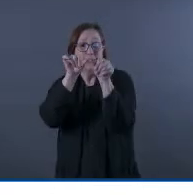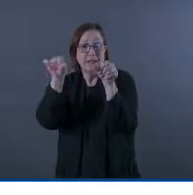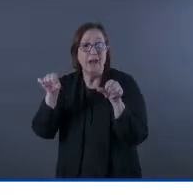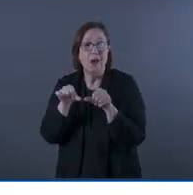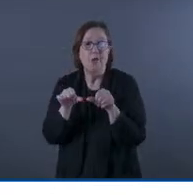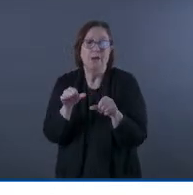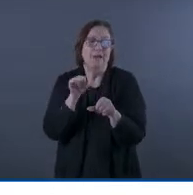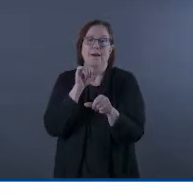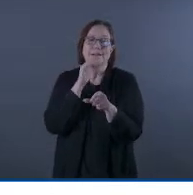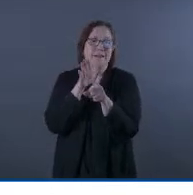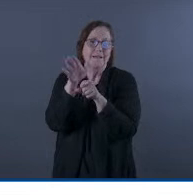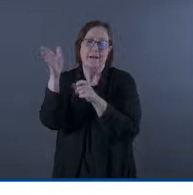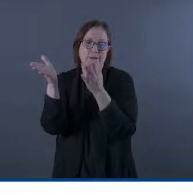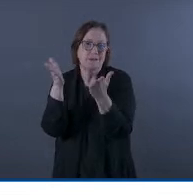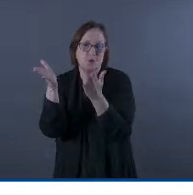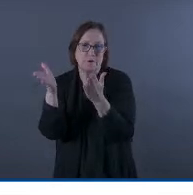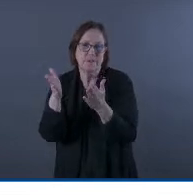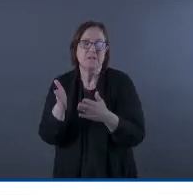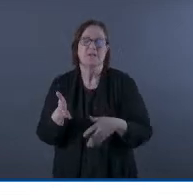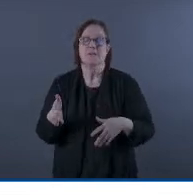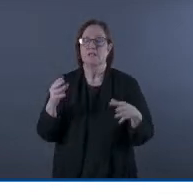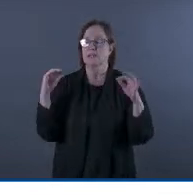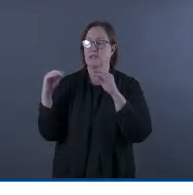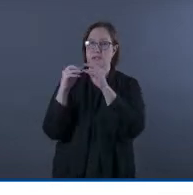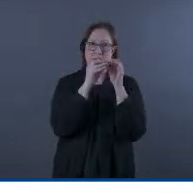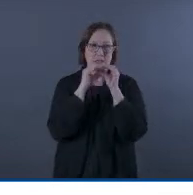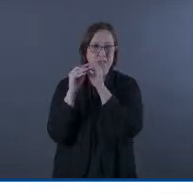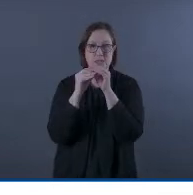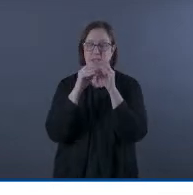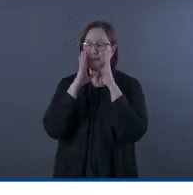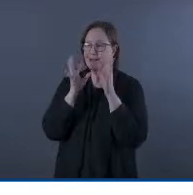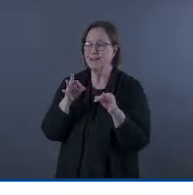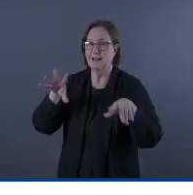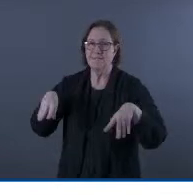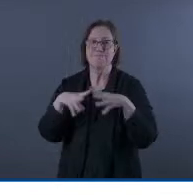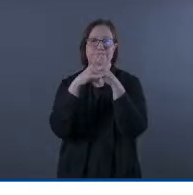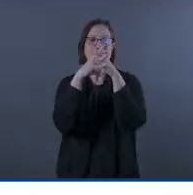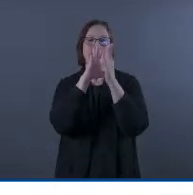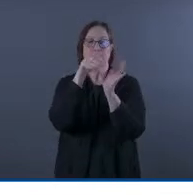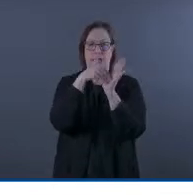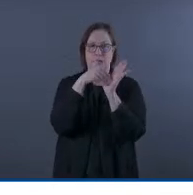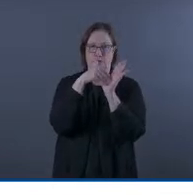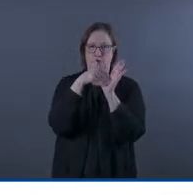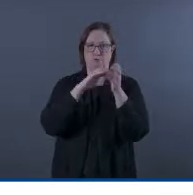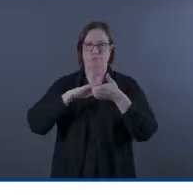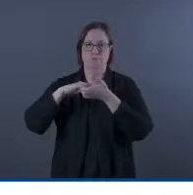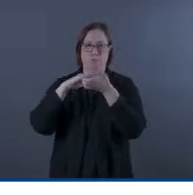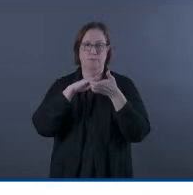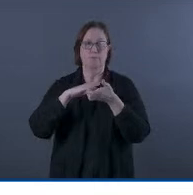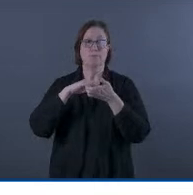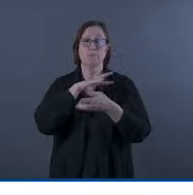We wanted to form a community vaccination center. So that partnership includes Whatcom Unified Command,